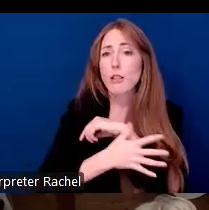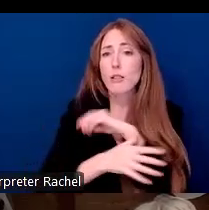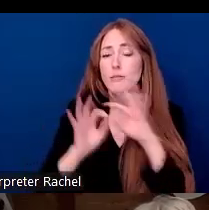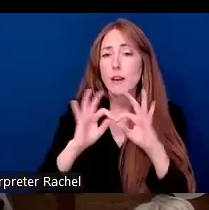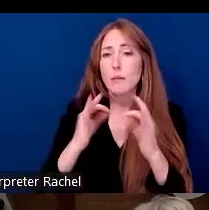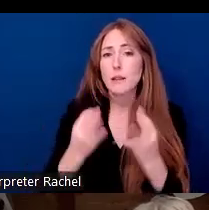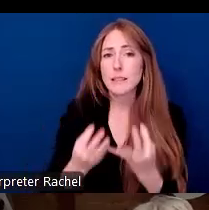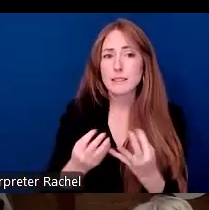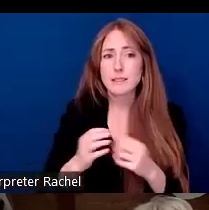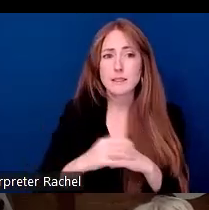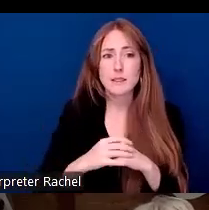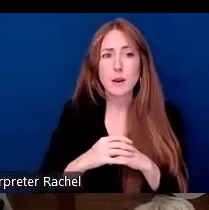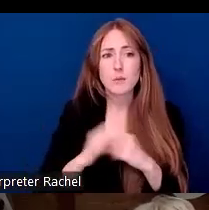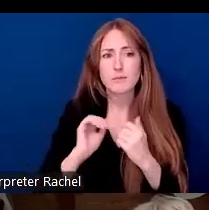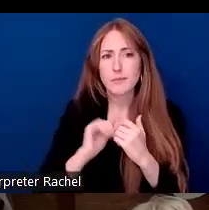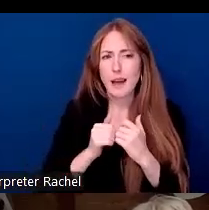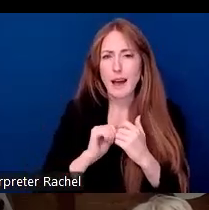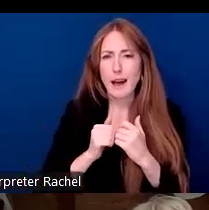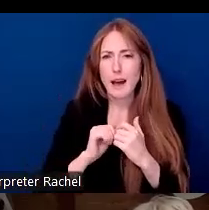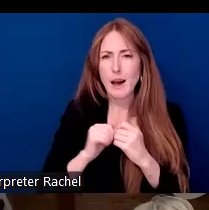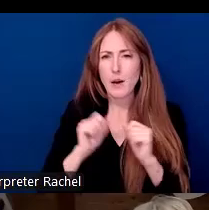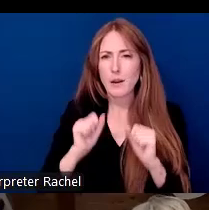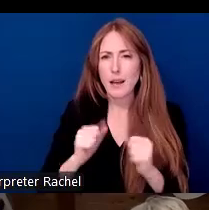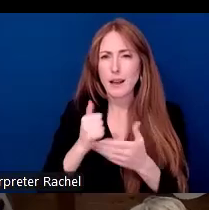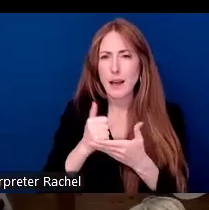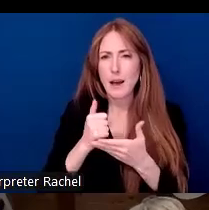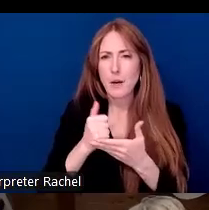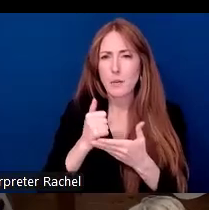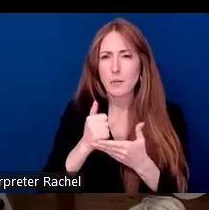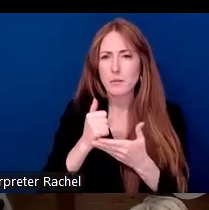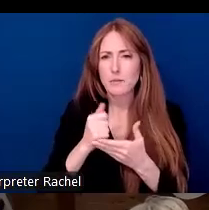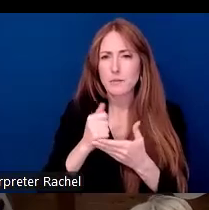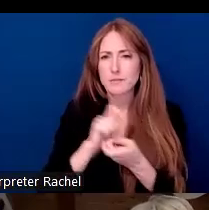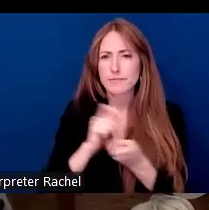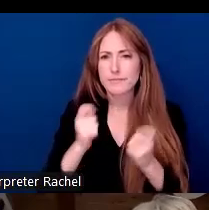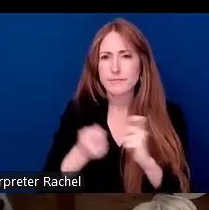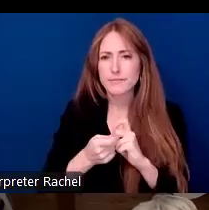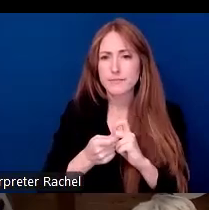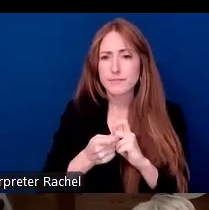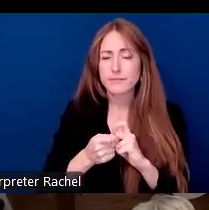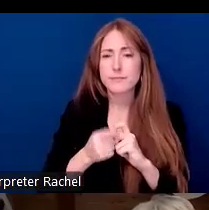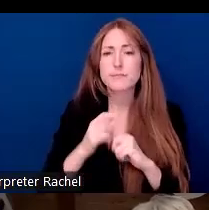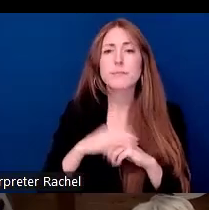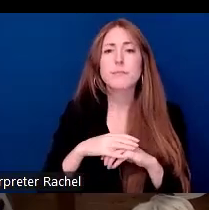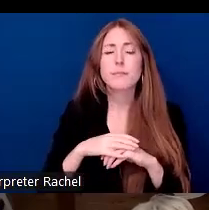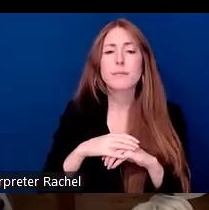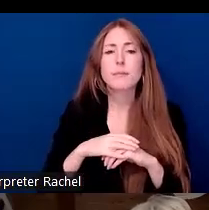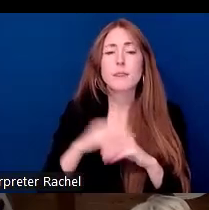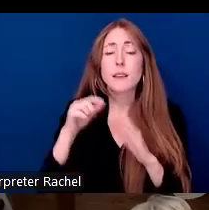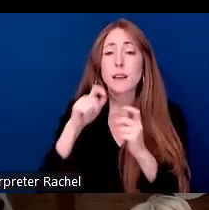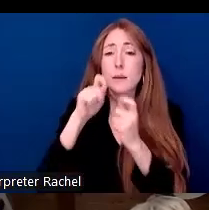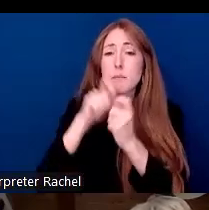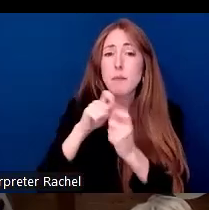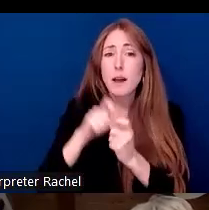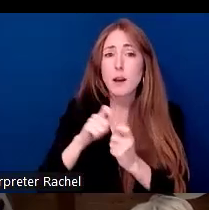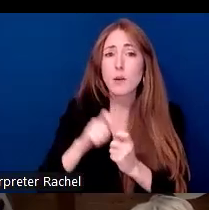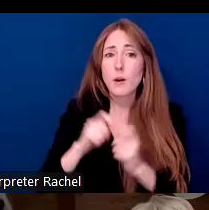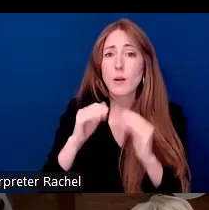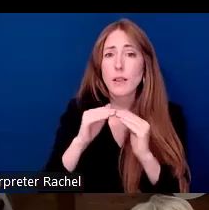changes? At a micro level, findings point to the prioritization of a relationship-focused approach